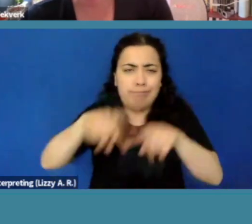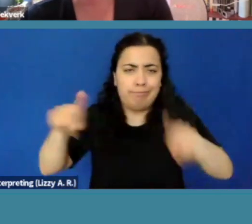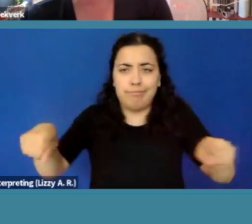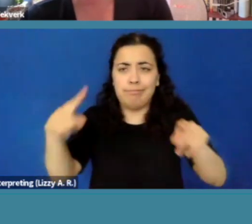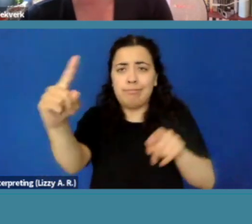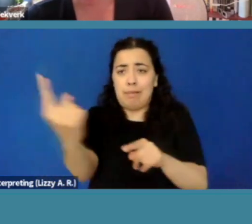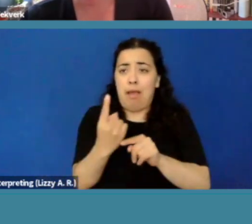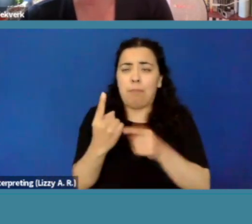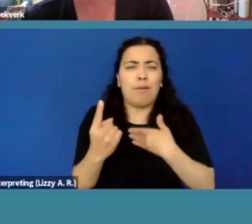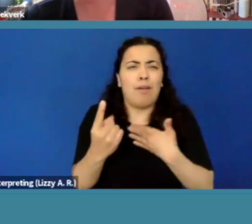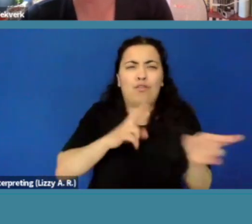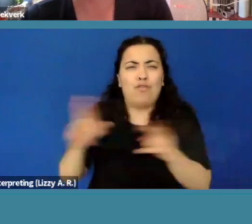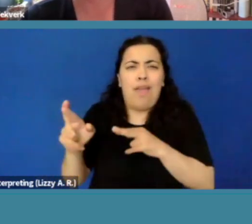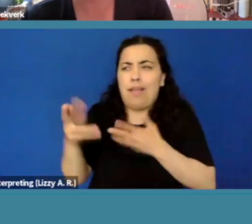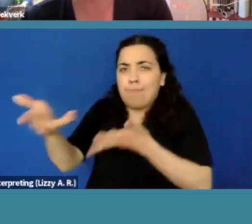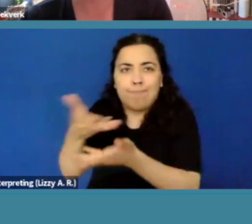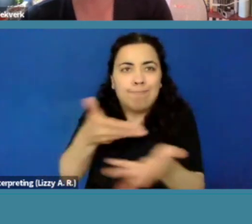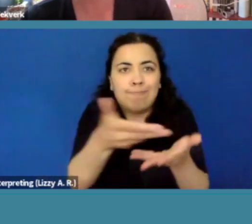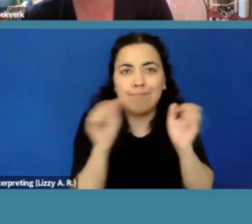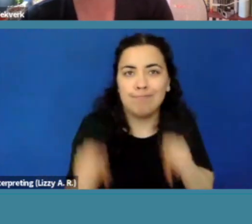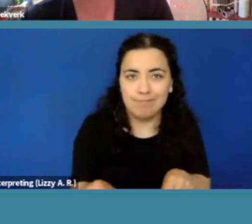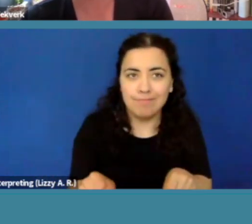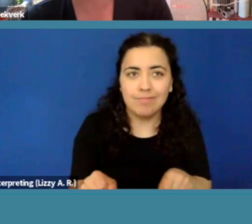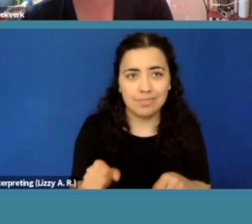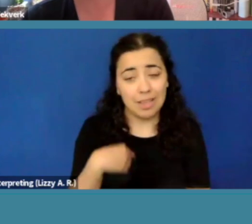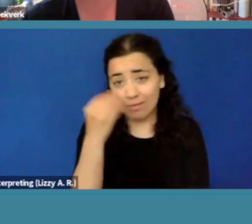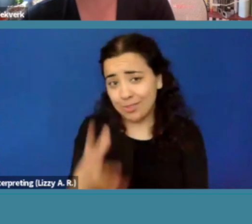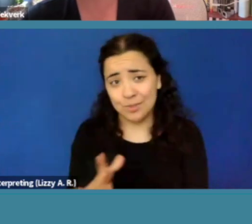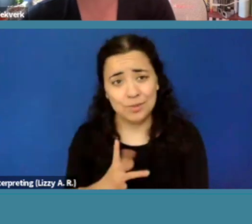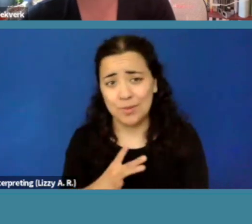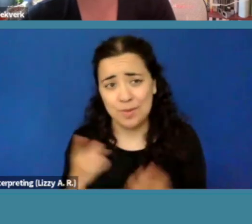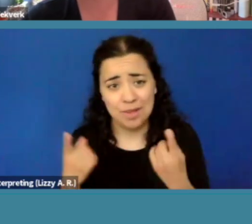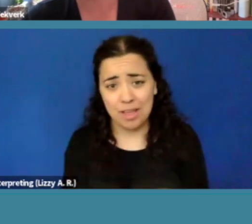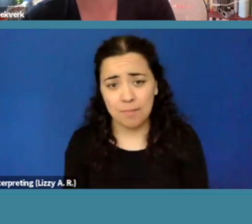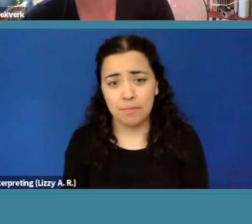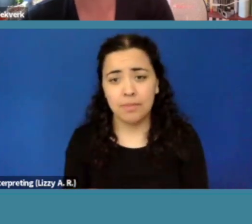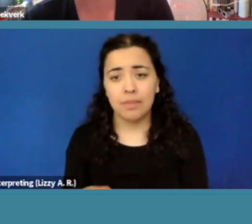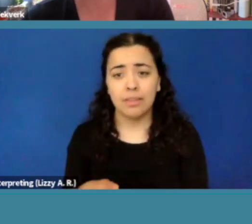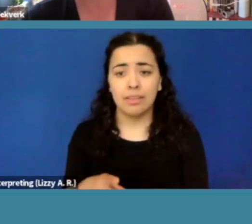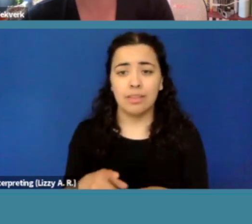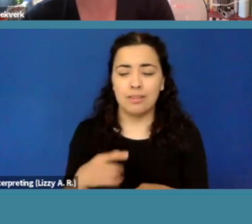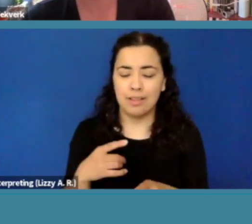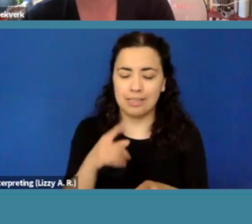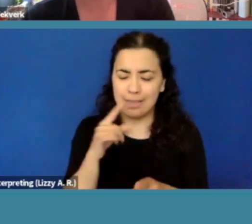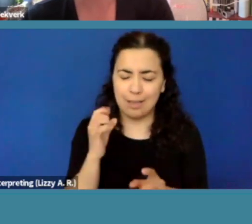I can't tell you how many cool wins I have had over the years